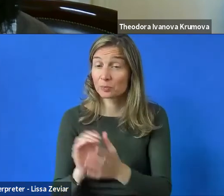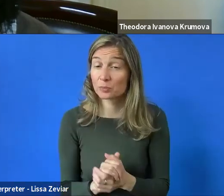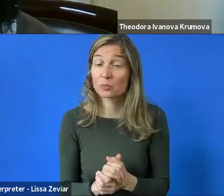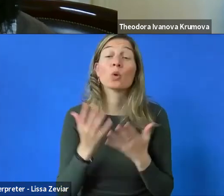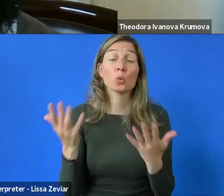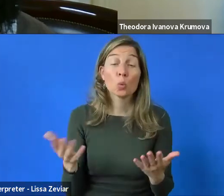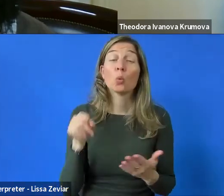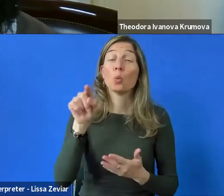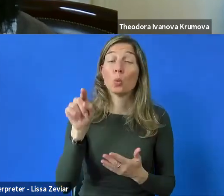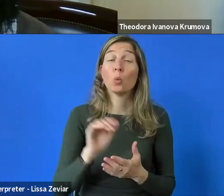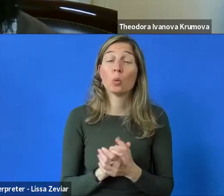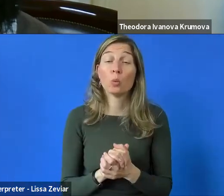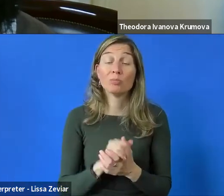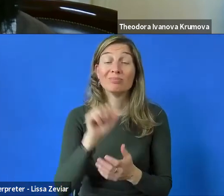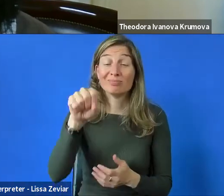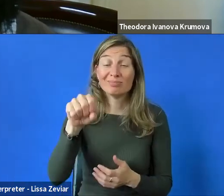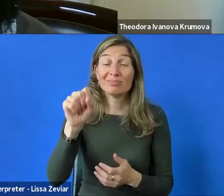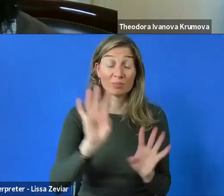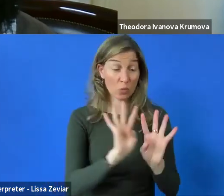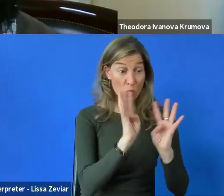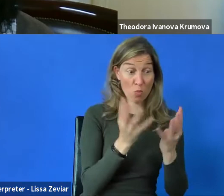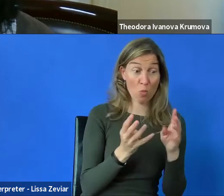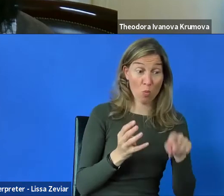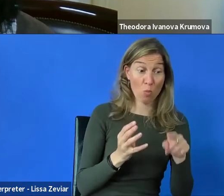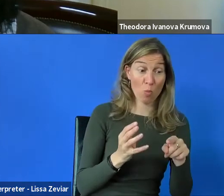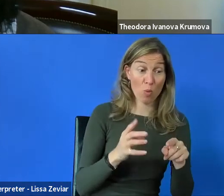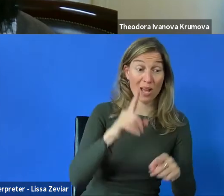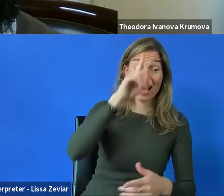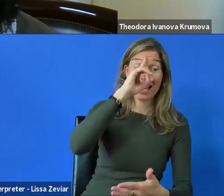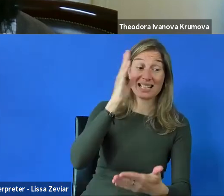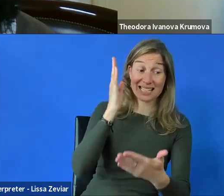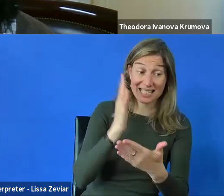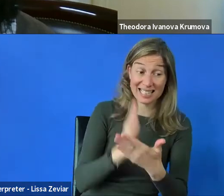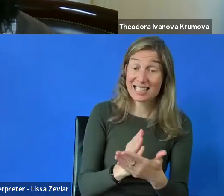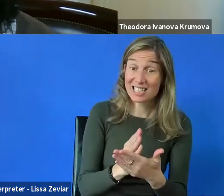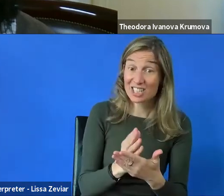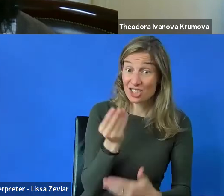it is given 6 months to come back to the committee with observations